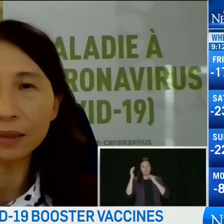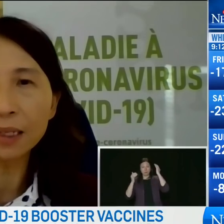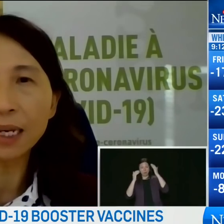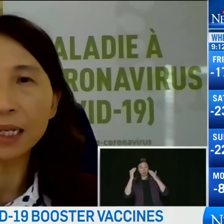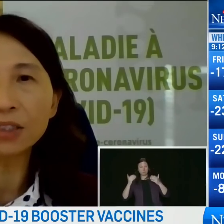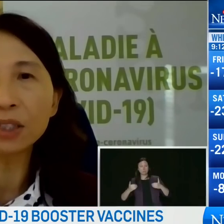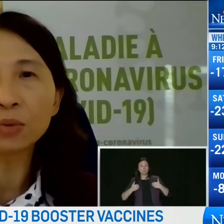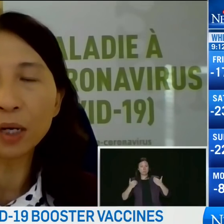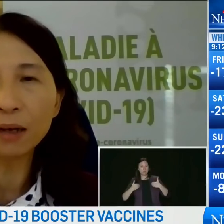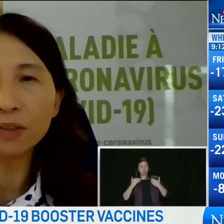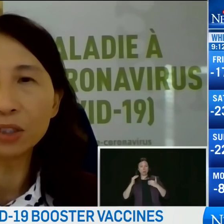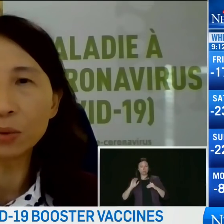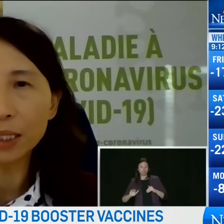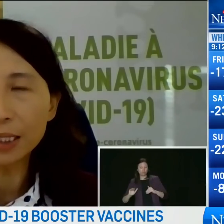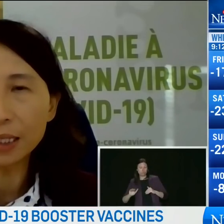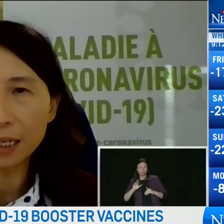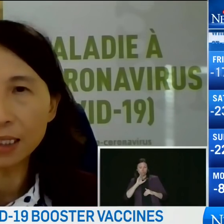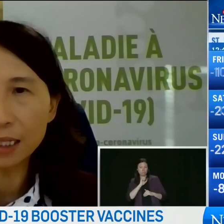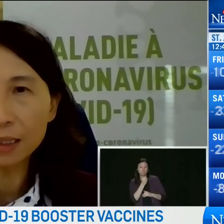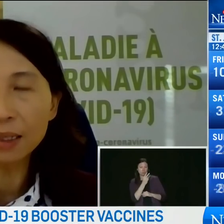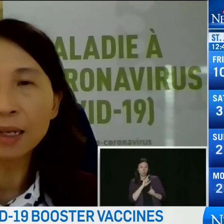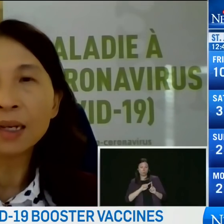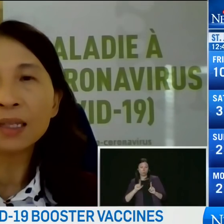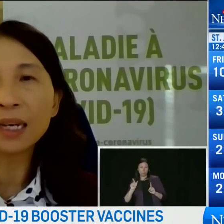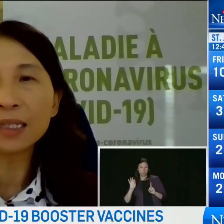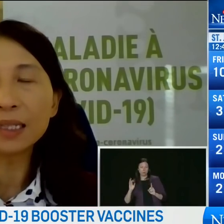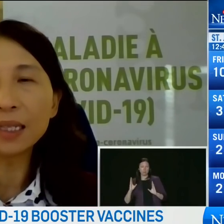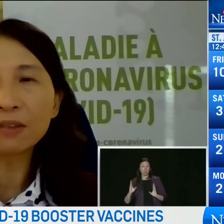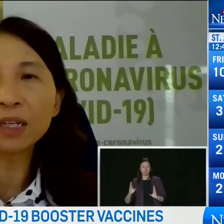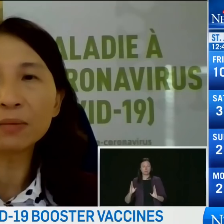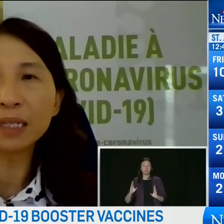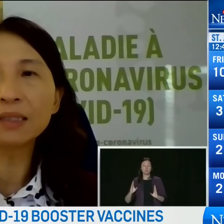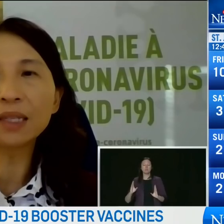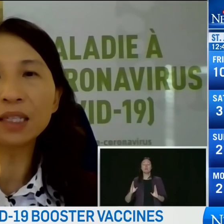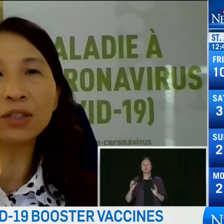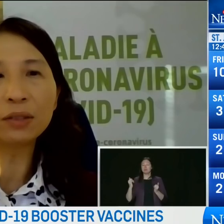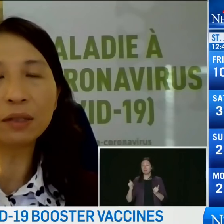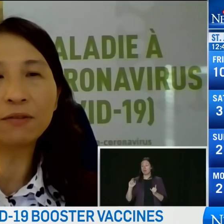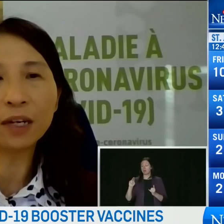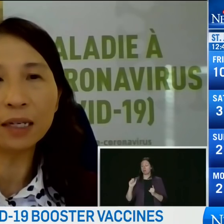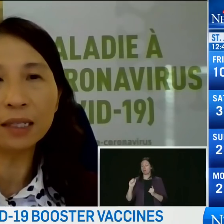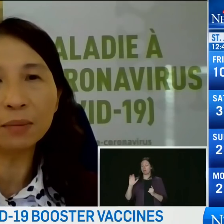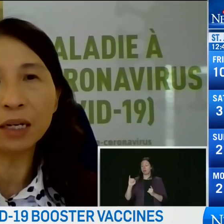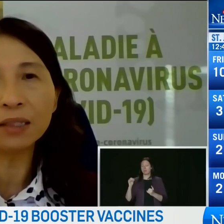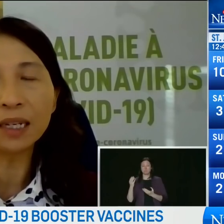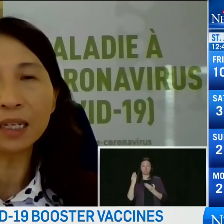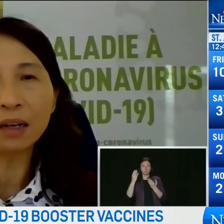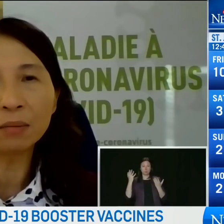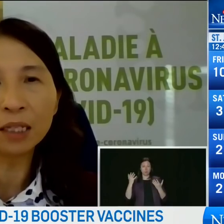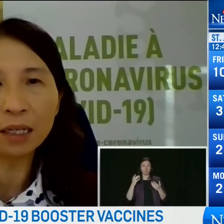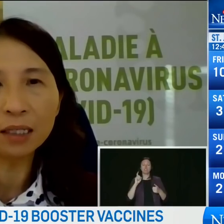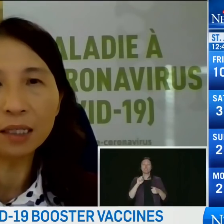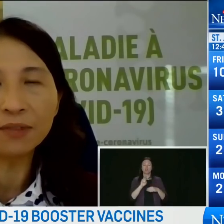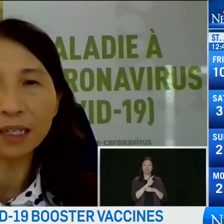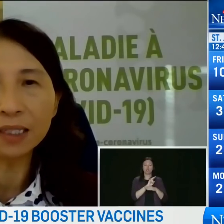AND ALL PERICARDITIS. ACCORDINGLY, FOR ADOLESCENTS AND